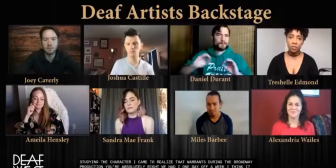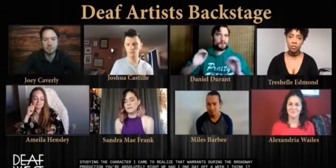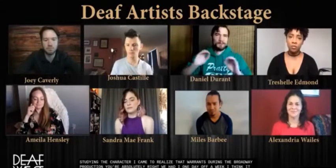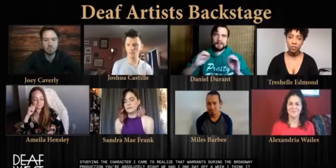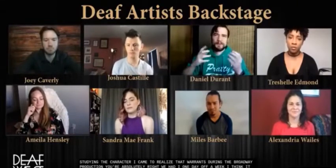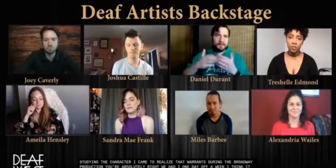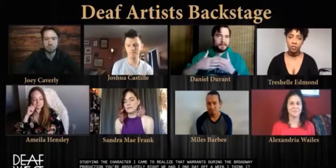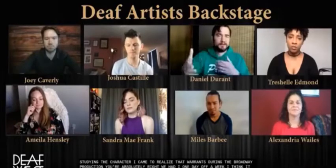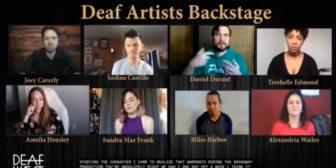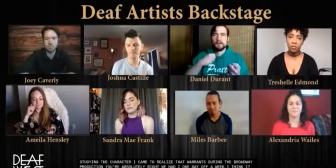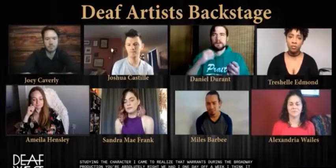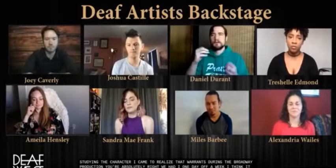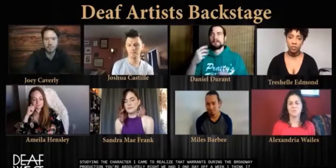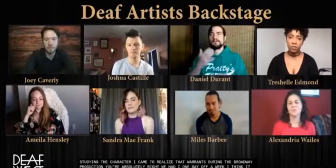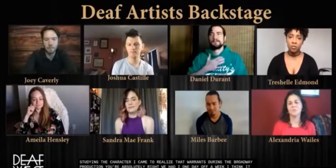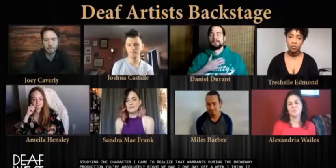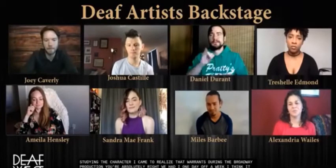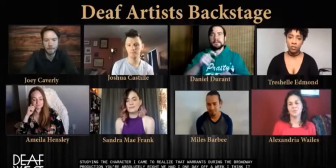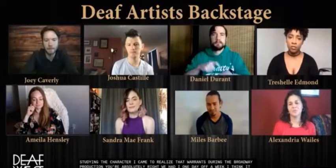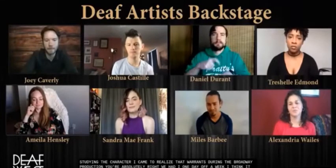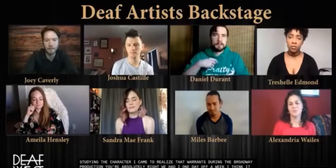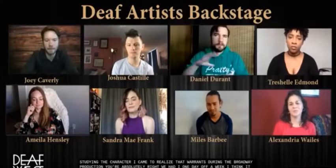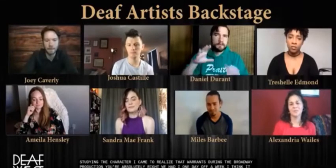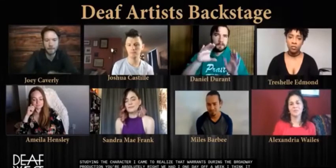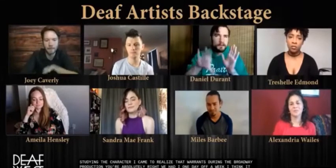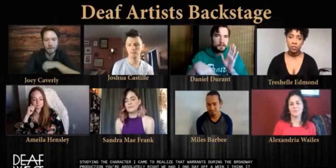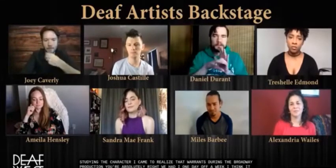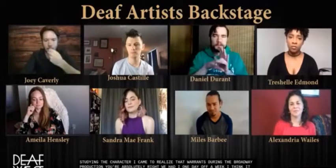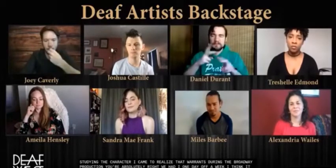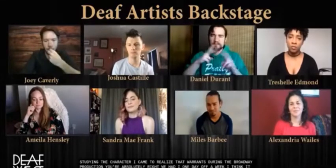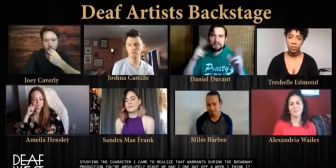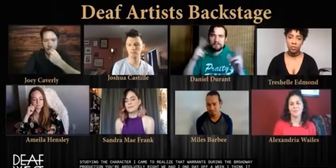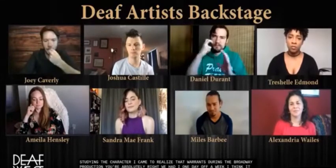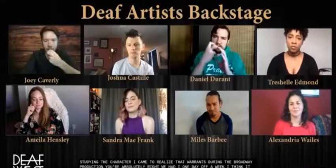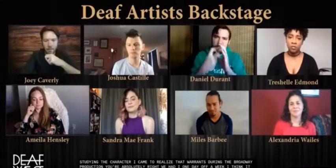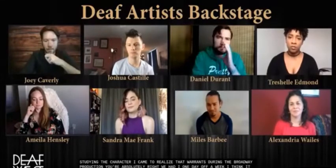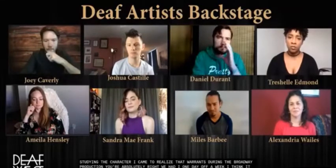But for the most we didn't have any breaks throughout the day otherwise but spending